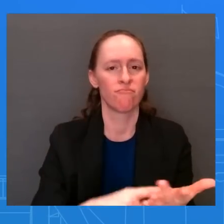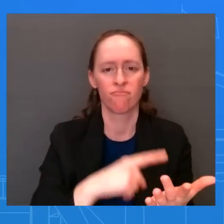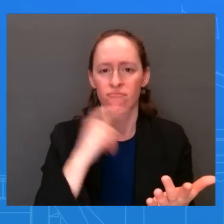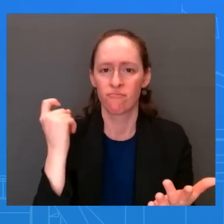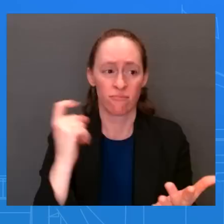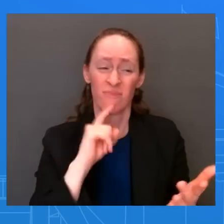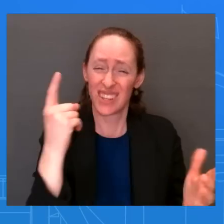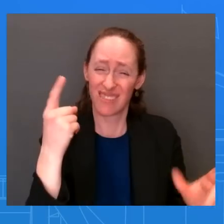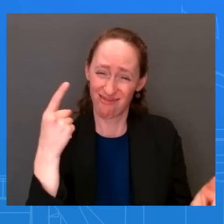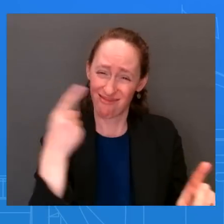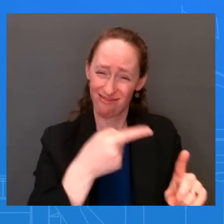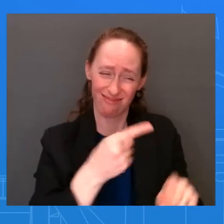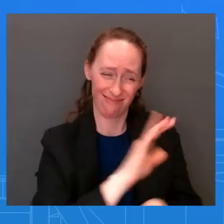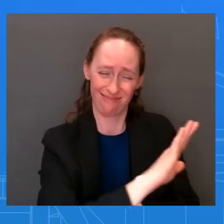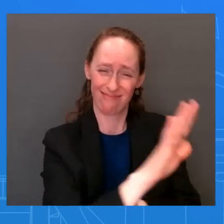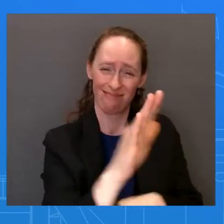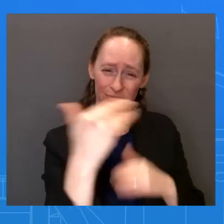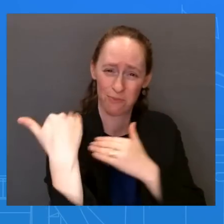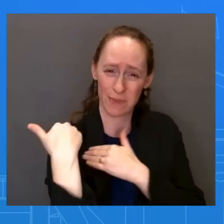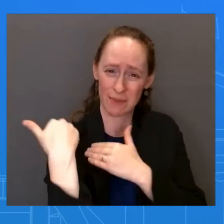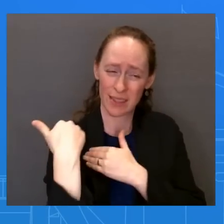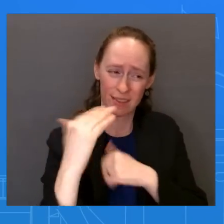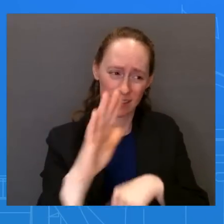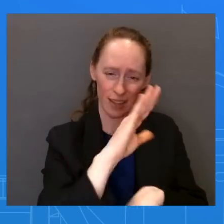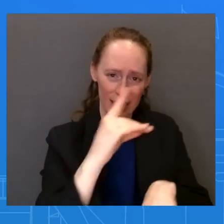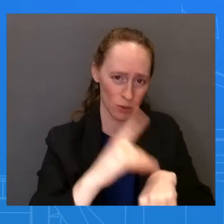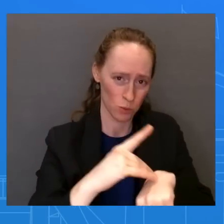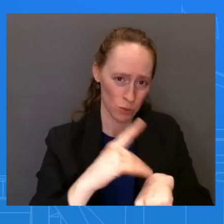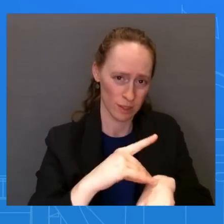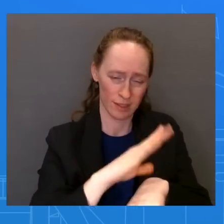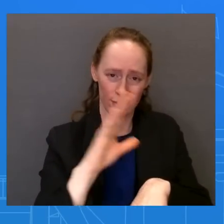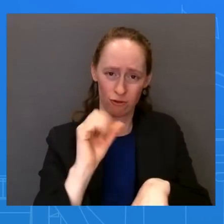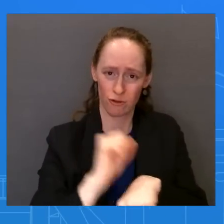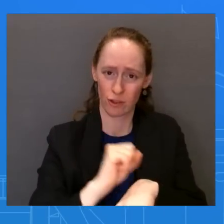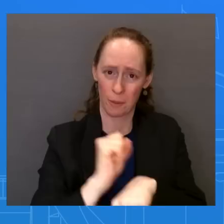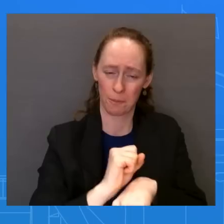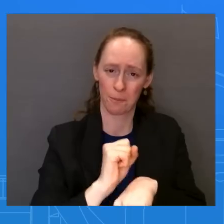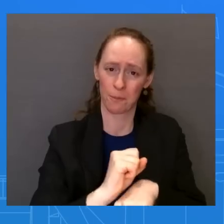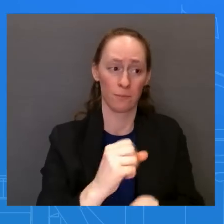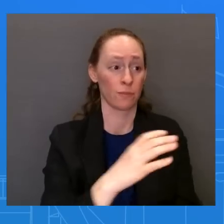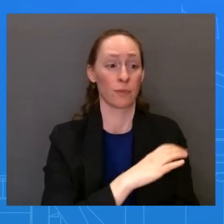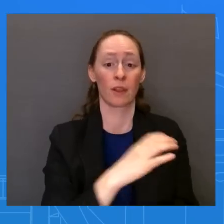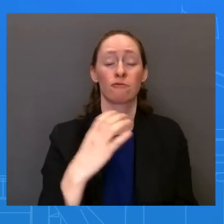has dealt with the debt ceiling for the past several decades. It is their responsibility --